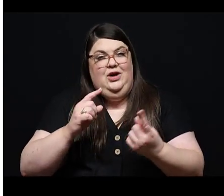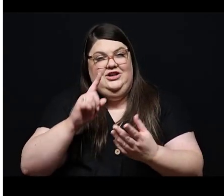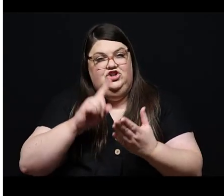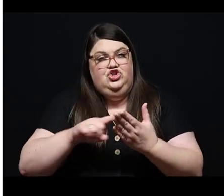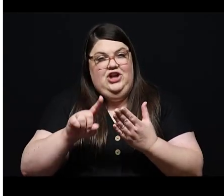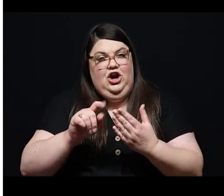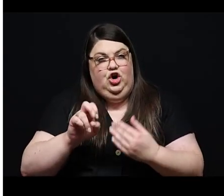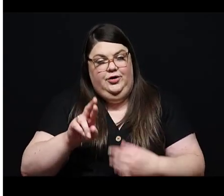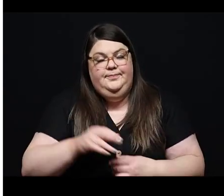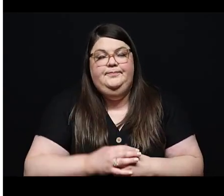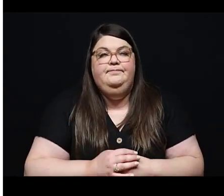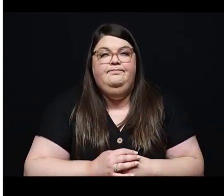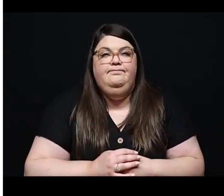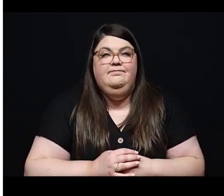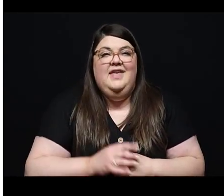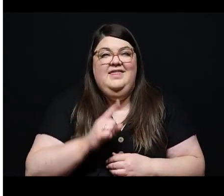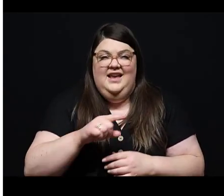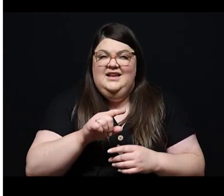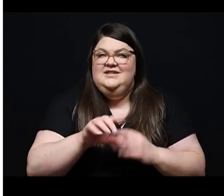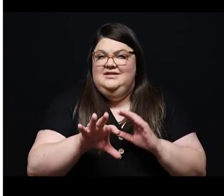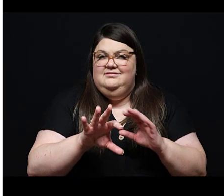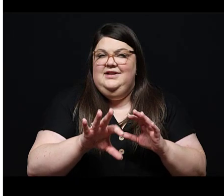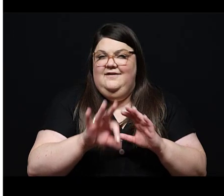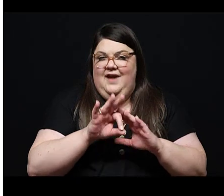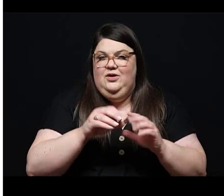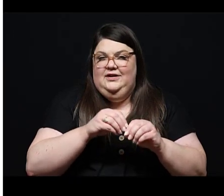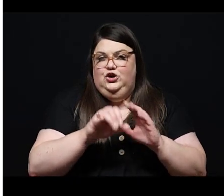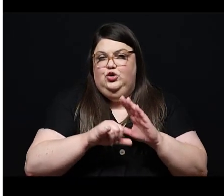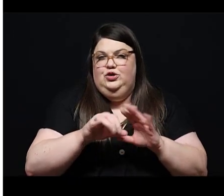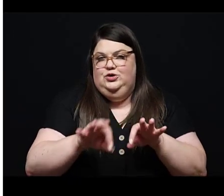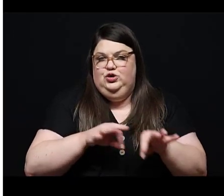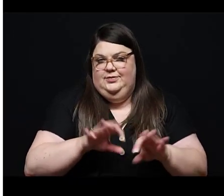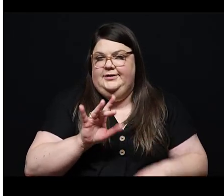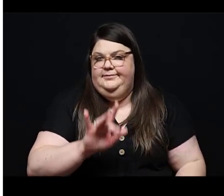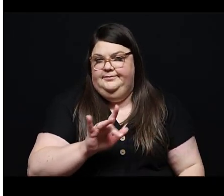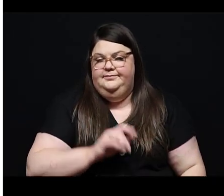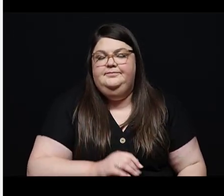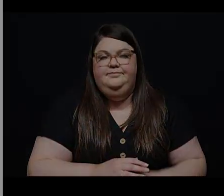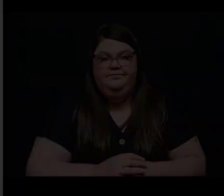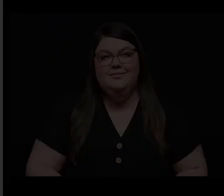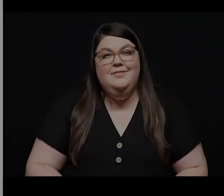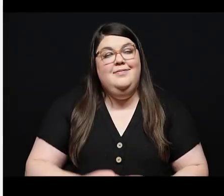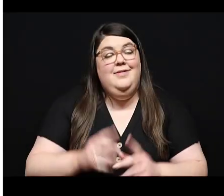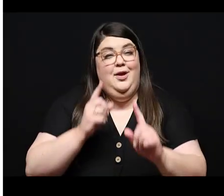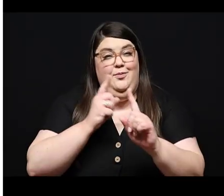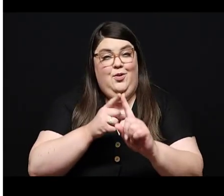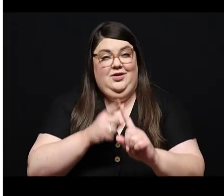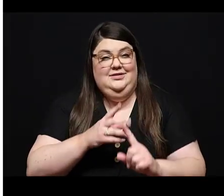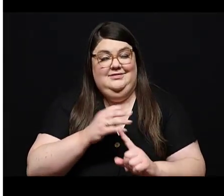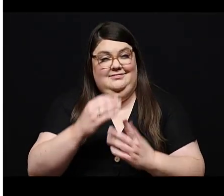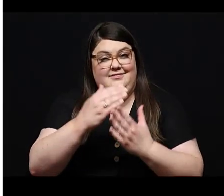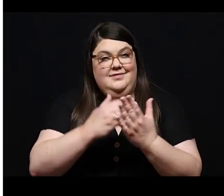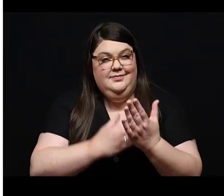These links are available in the YouTube description below. Bullets and Lists Use the built-in lists